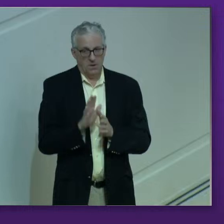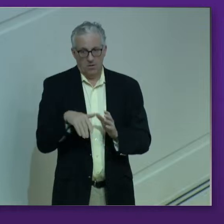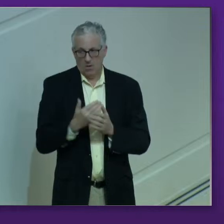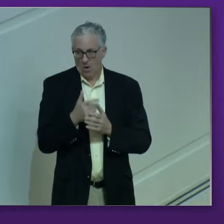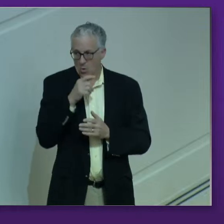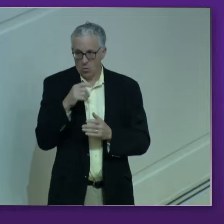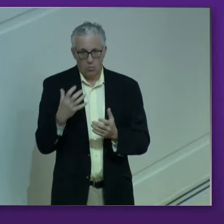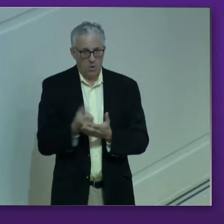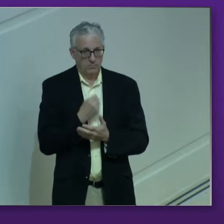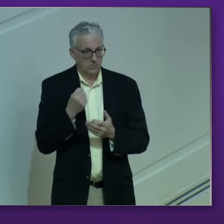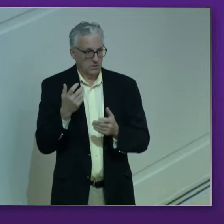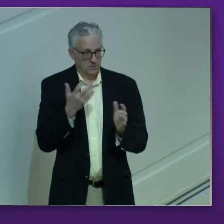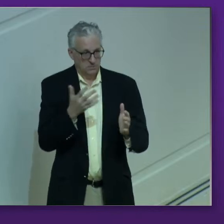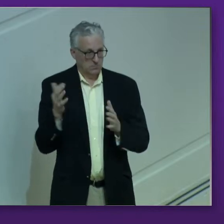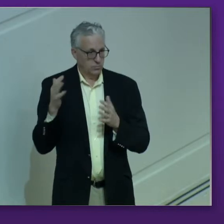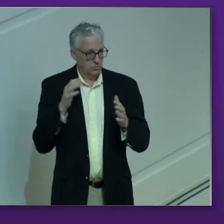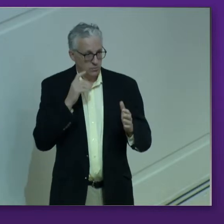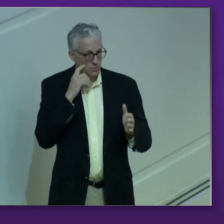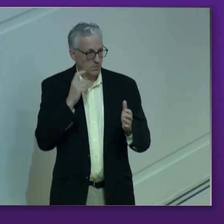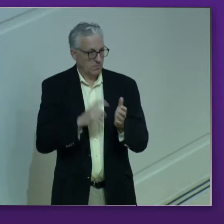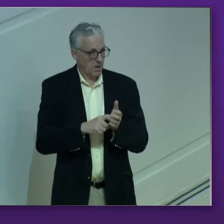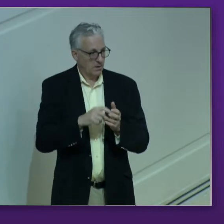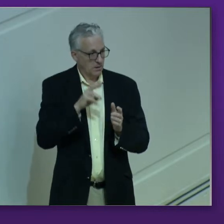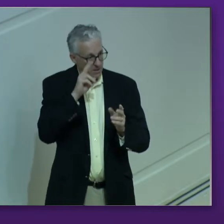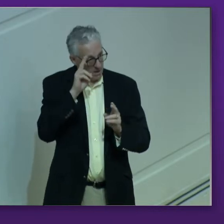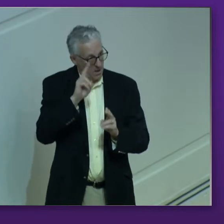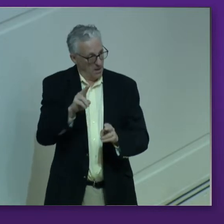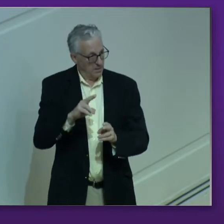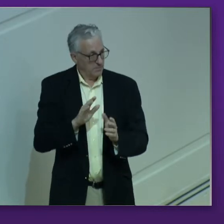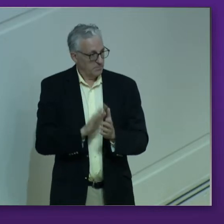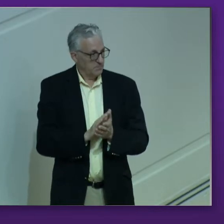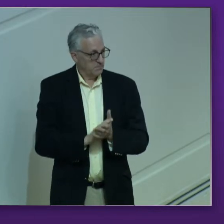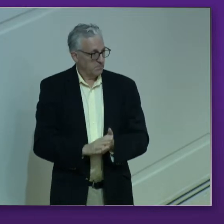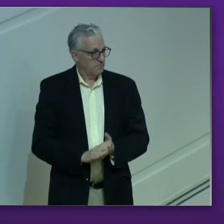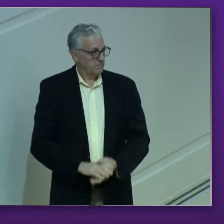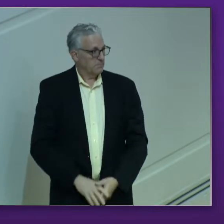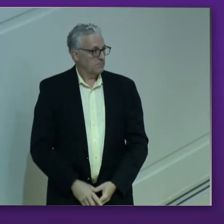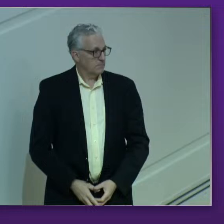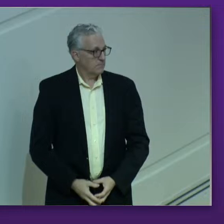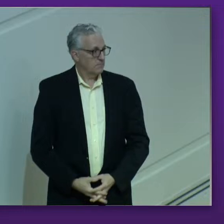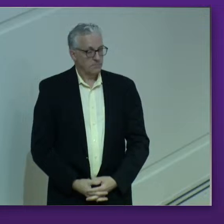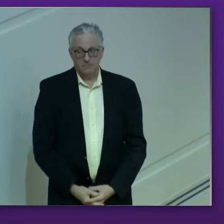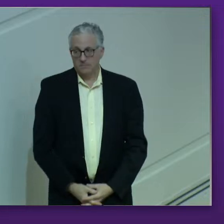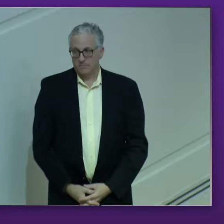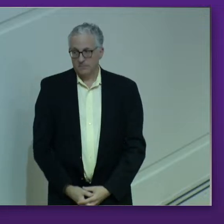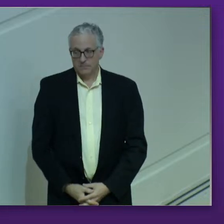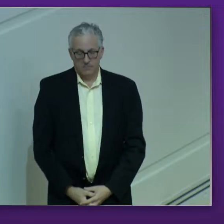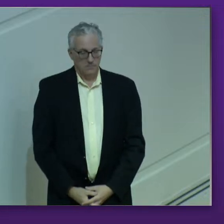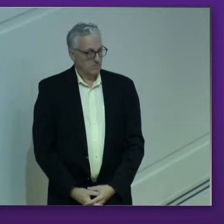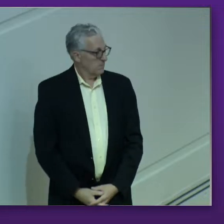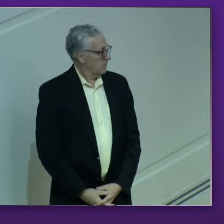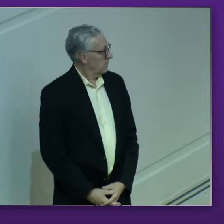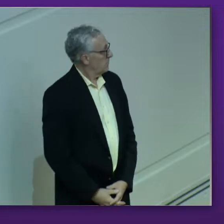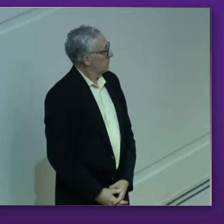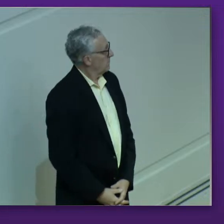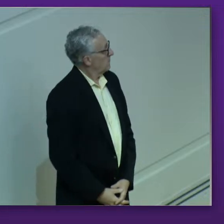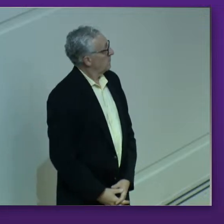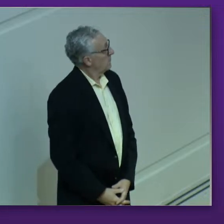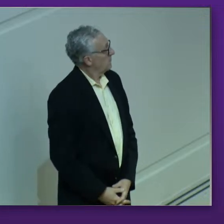MONTGOMERY COUNTY'S HISTORY OF IMMIGRANTS. SHE IS CURRENTLY WORKING WITH STUDENTS ON A LATINO HISTORY PROJECT FOR THE CITY OF GETTYSBURG. THANK YOU